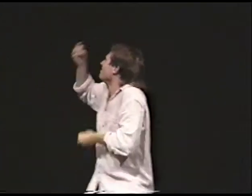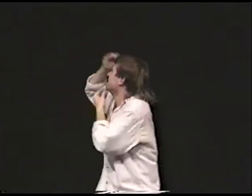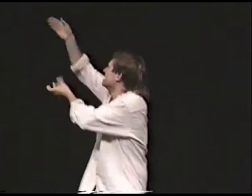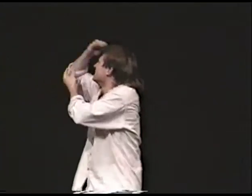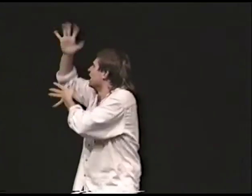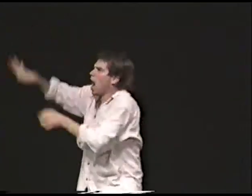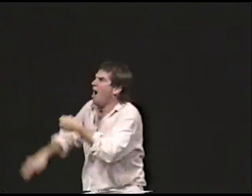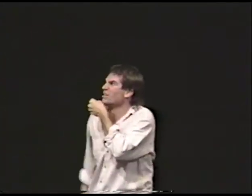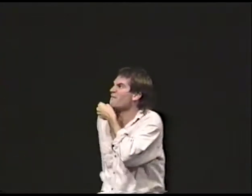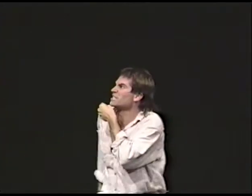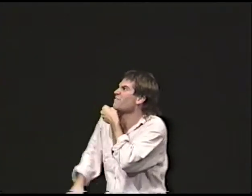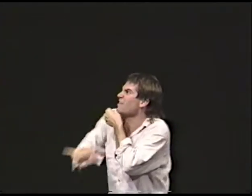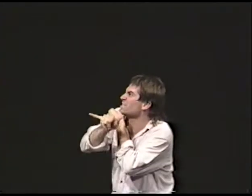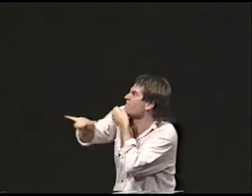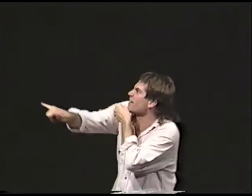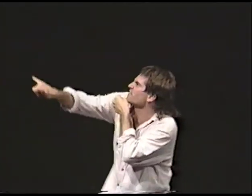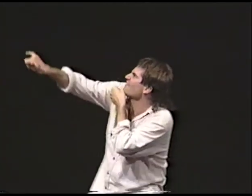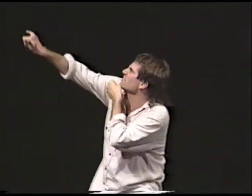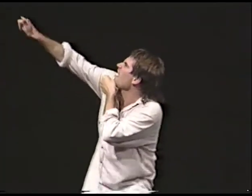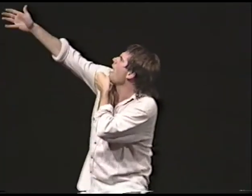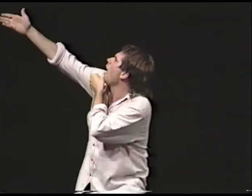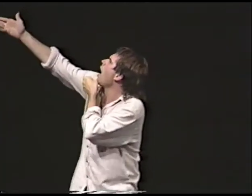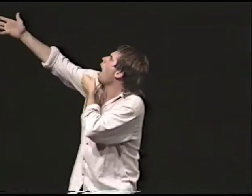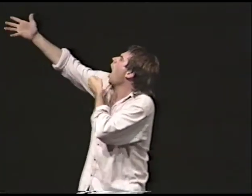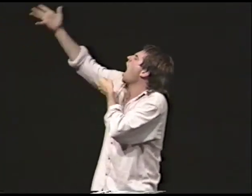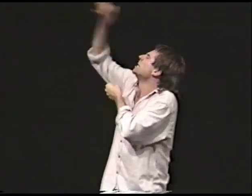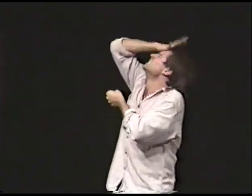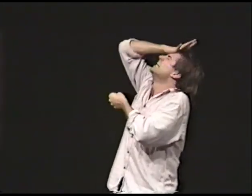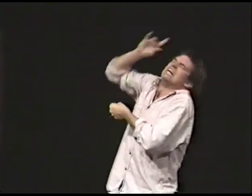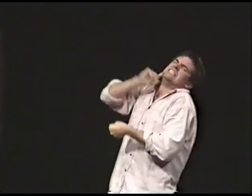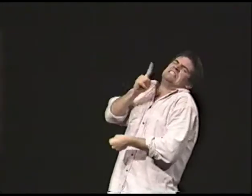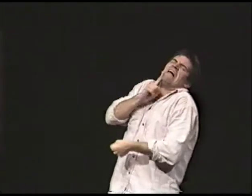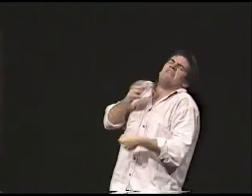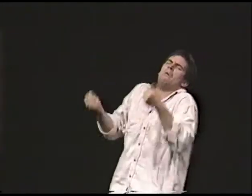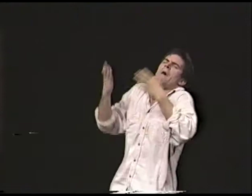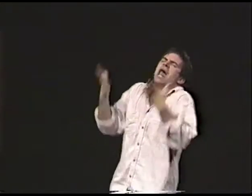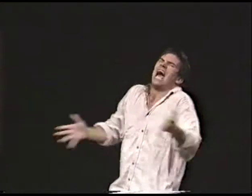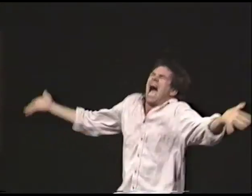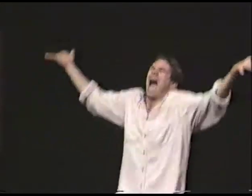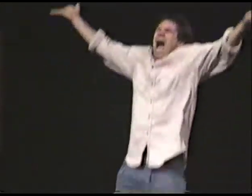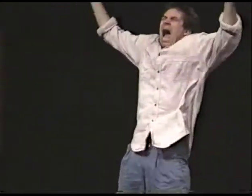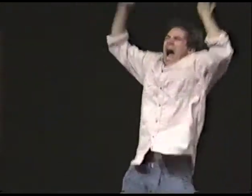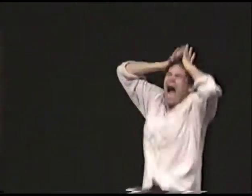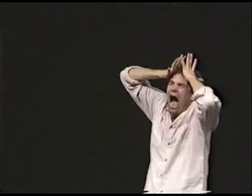Tell him it's a false alarm. False alarm, false alarm, [MAKES SIREN NOISE WITH MOUTH] Damn, deaf pilot.